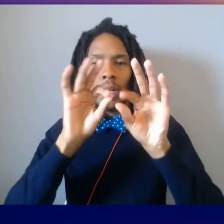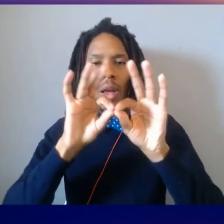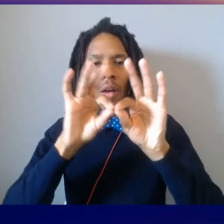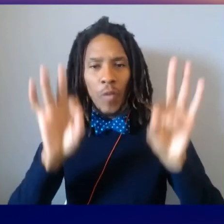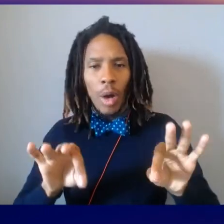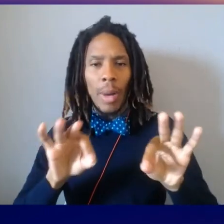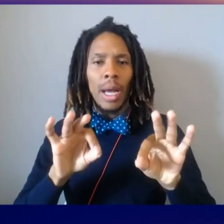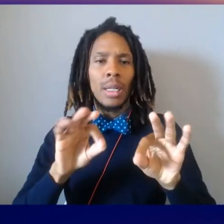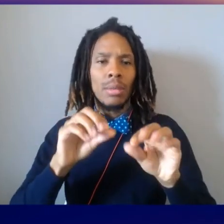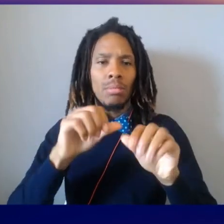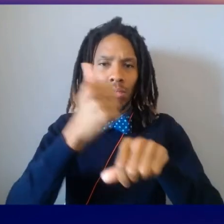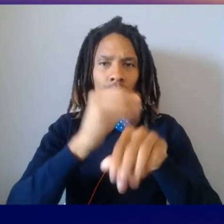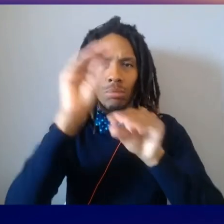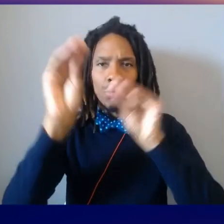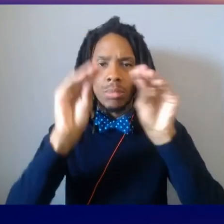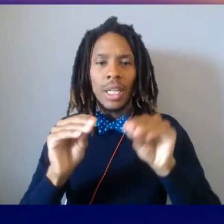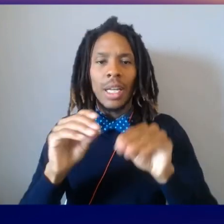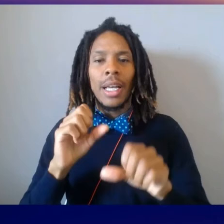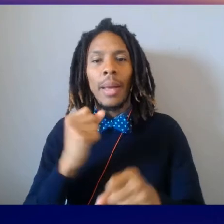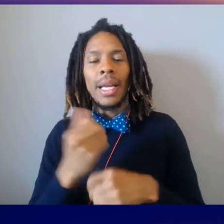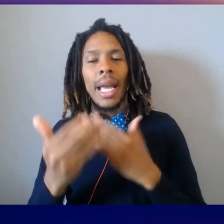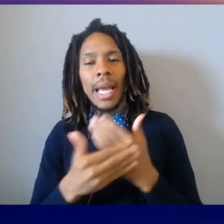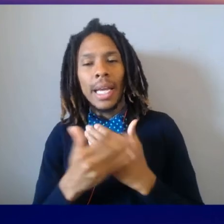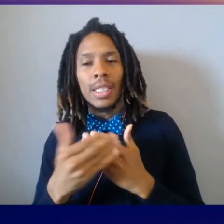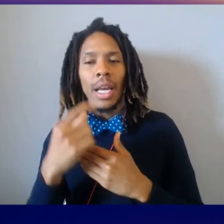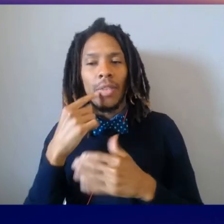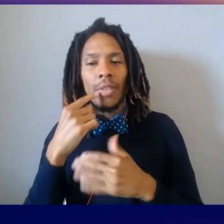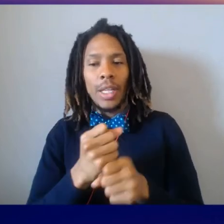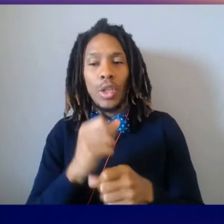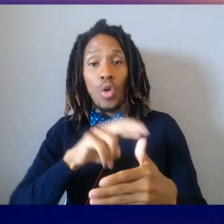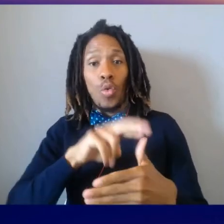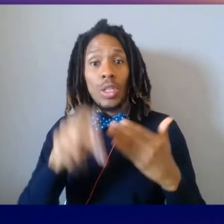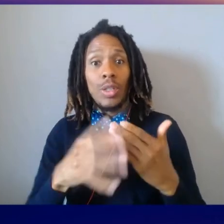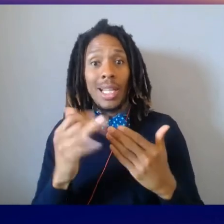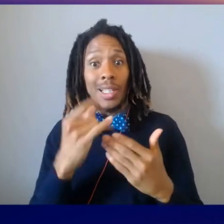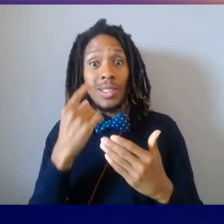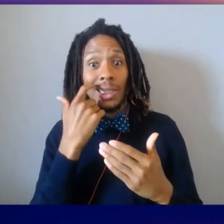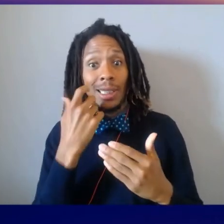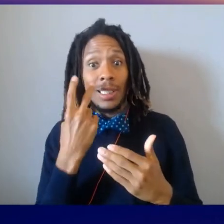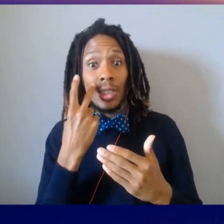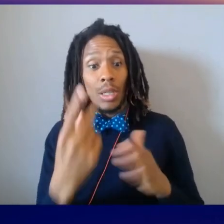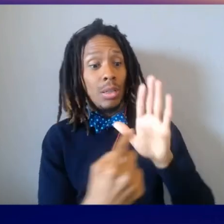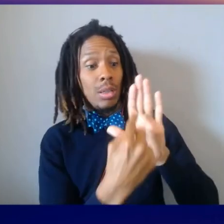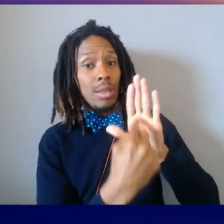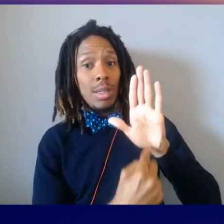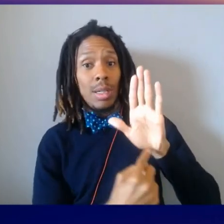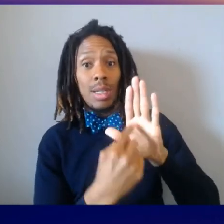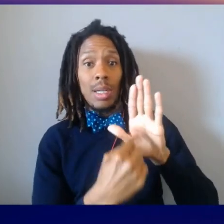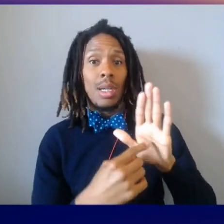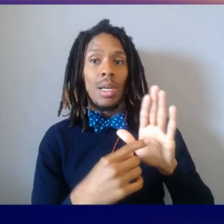that is gonna make it easier to get these results that you saw here. So, you don't have to go and build a glue catalog anymore.